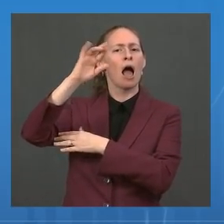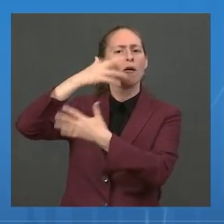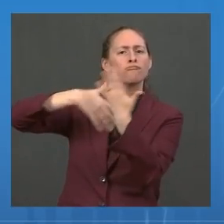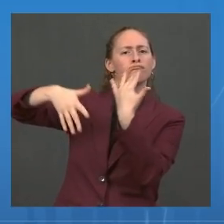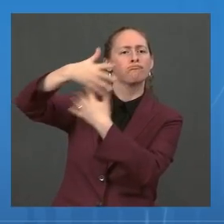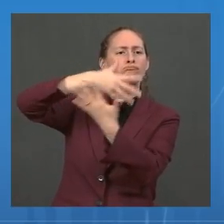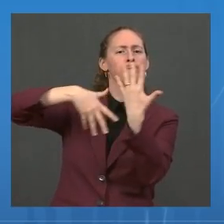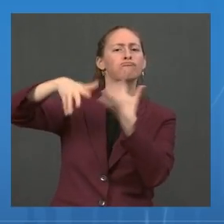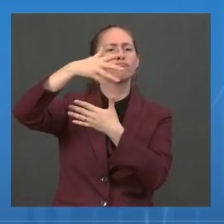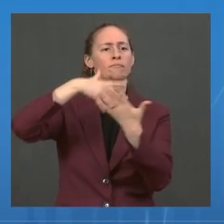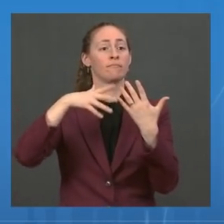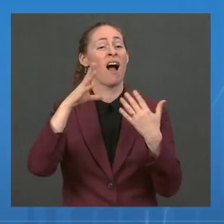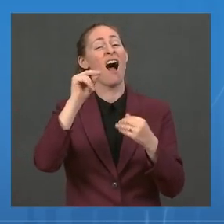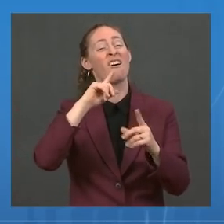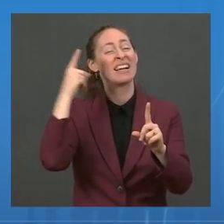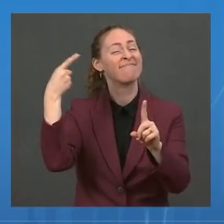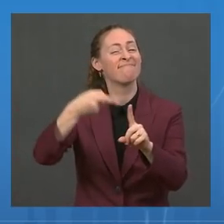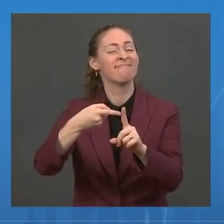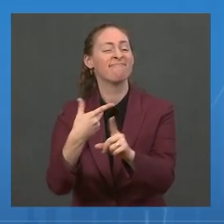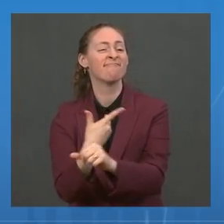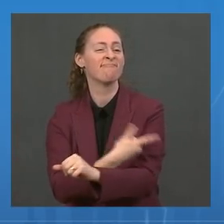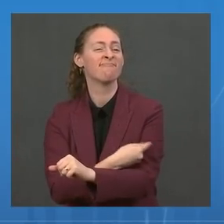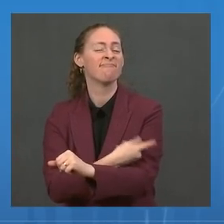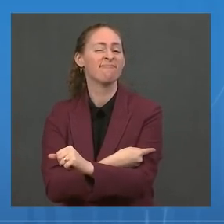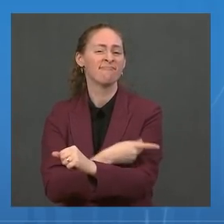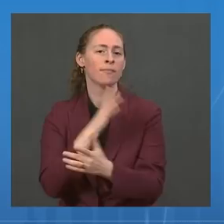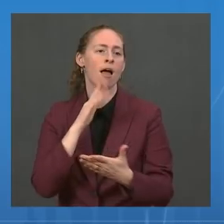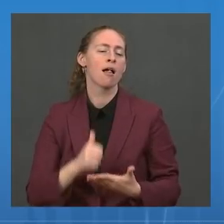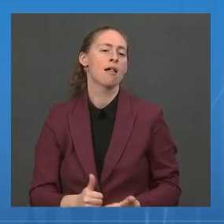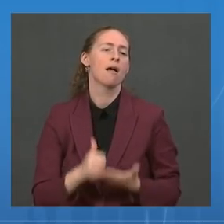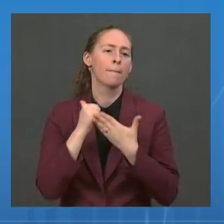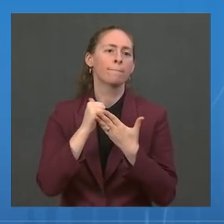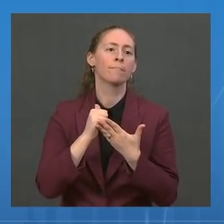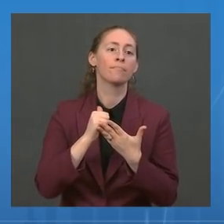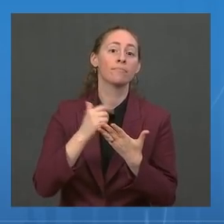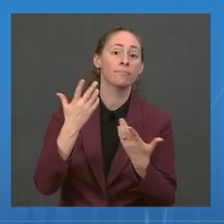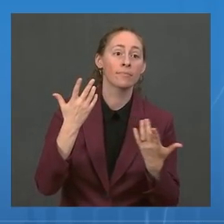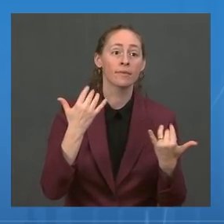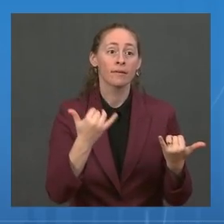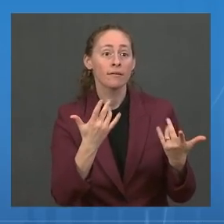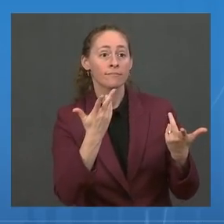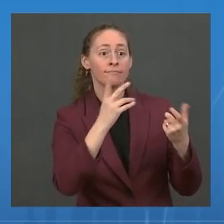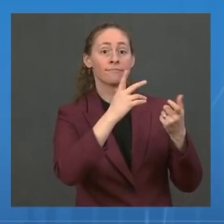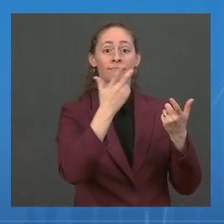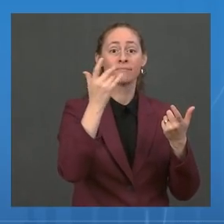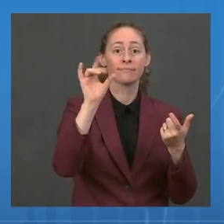So, I think the future of where we go with this pandemic, with Delta, and the other potential variants,